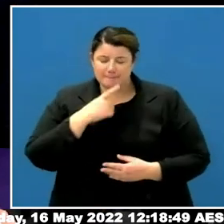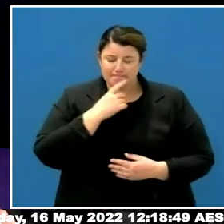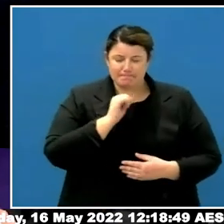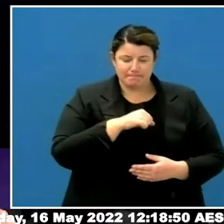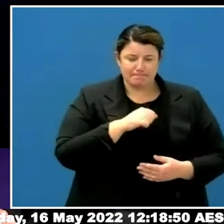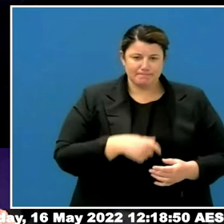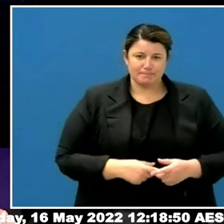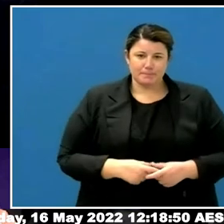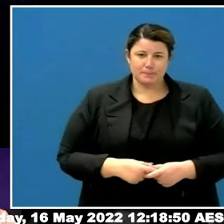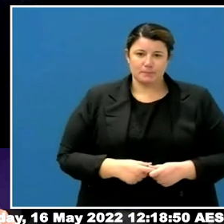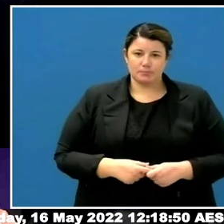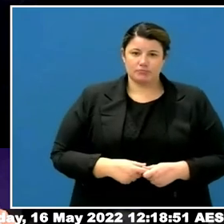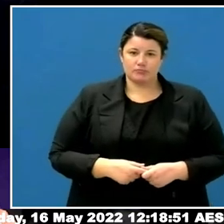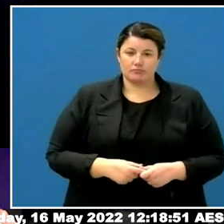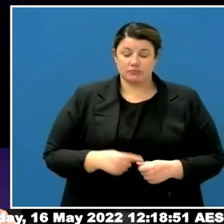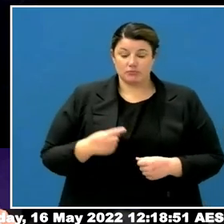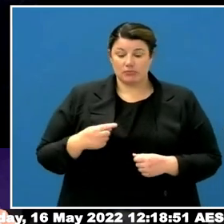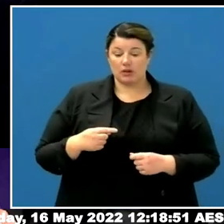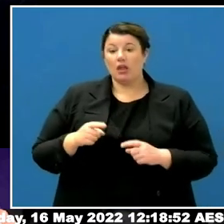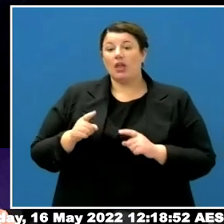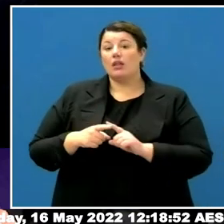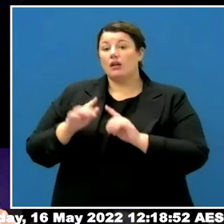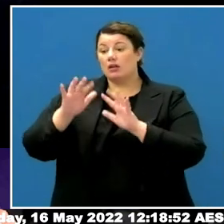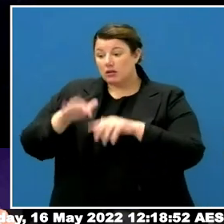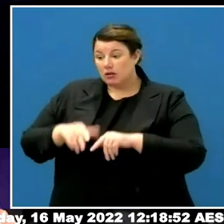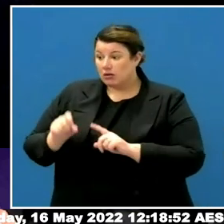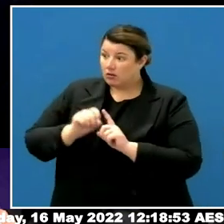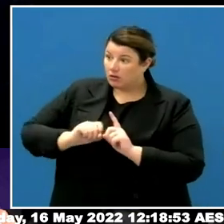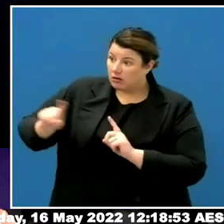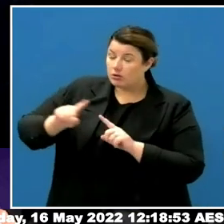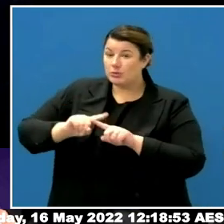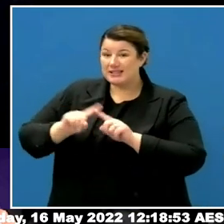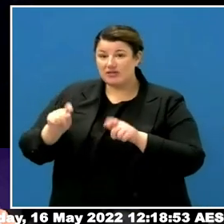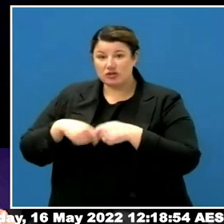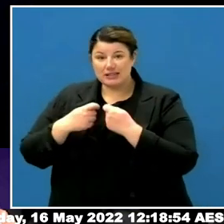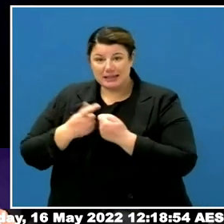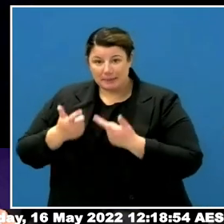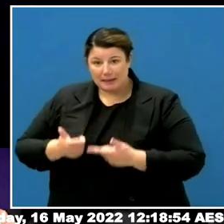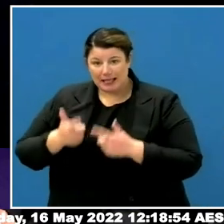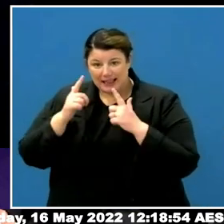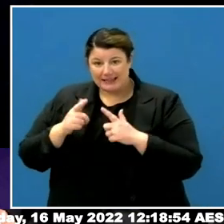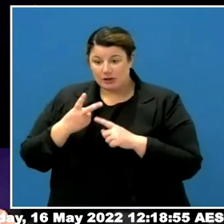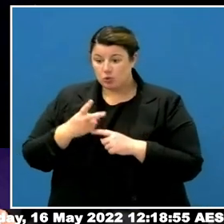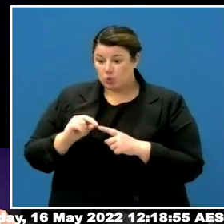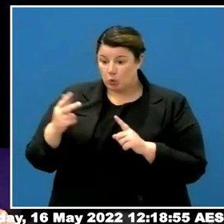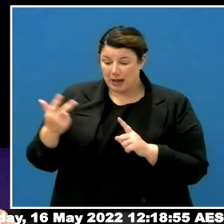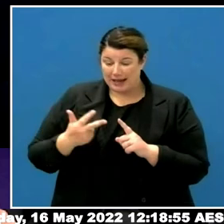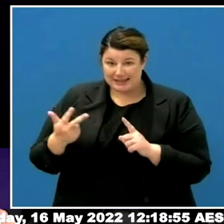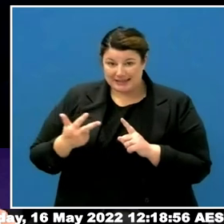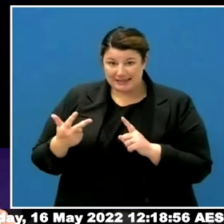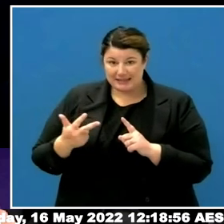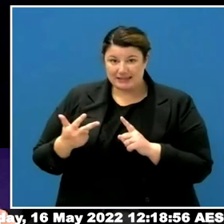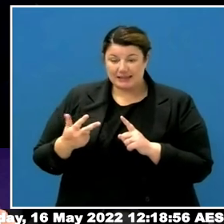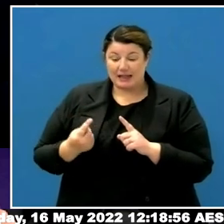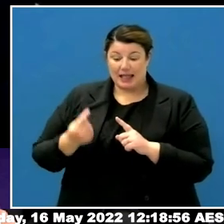"We sent the last amount of problems through to a different Team Leader in 2018. It's the last invoice submitted."